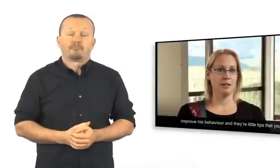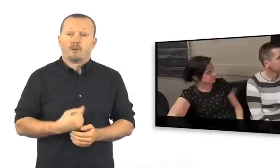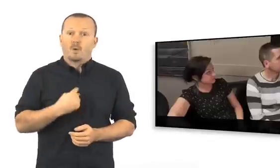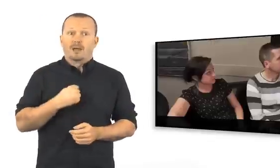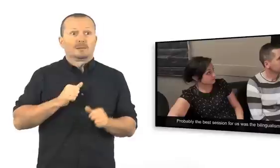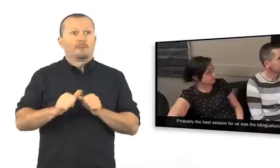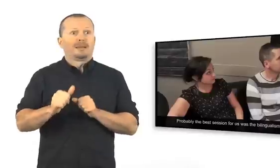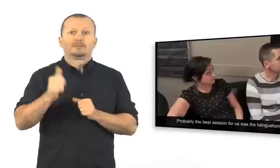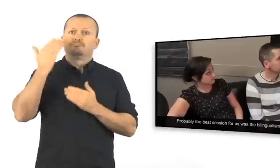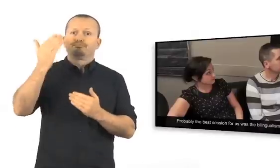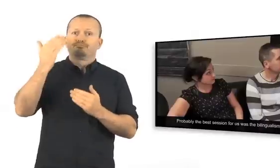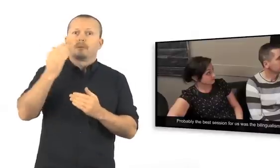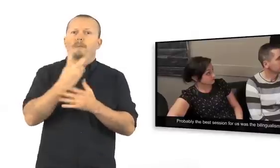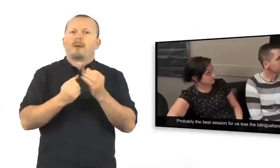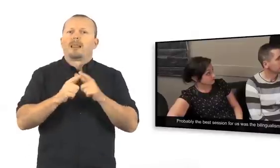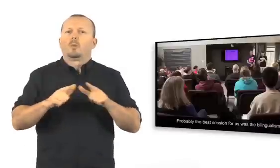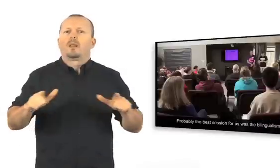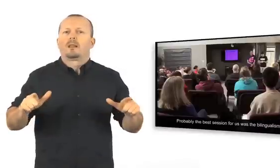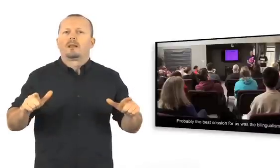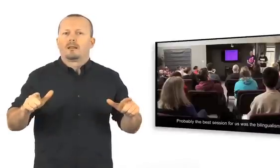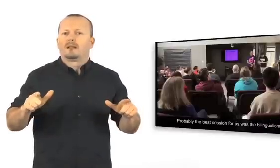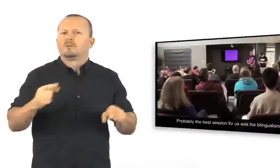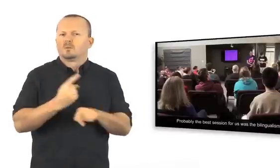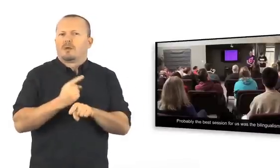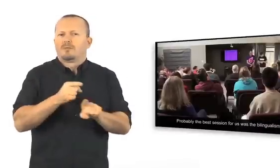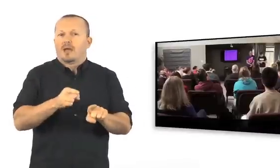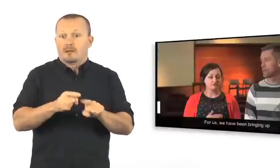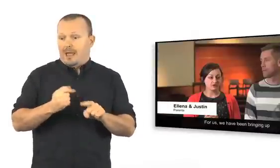Ellena: Probably the best session for us was the bilingualism session.